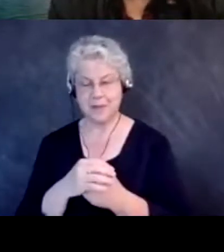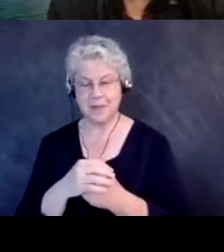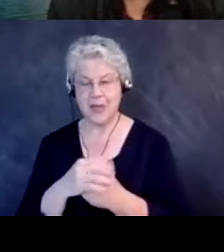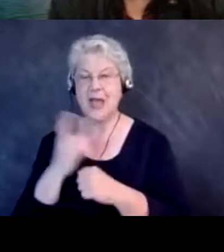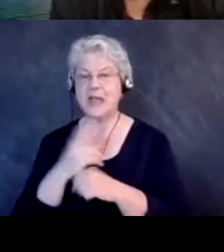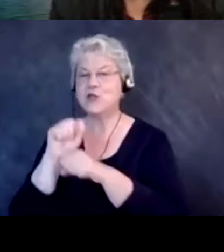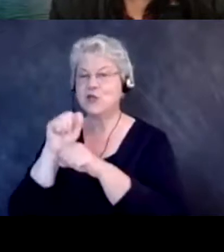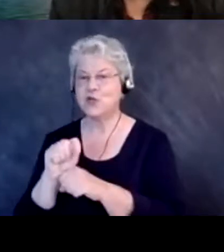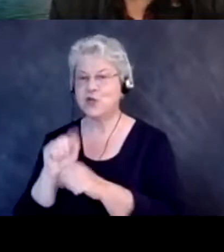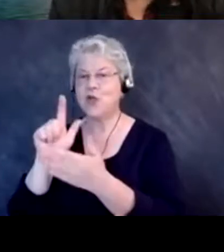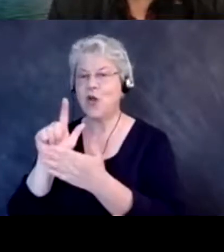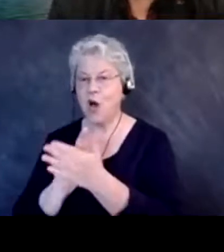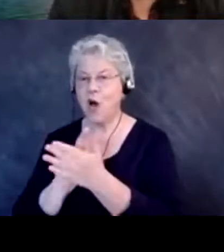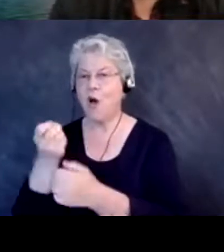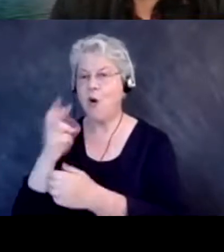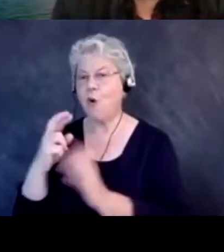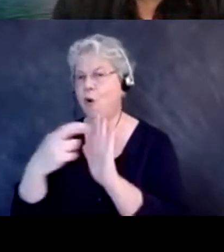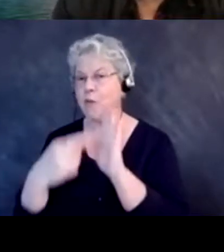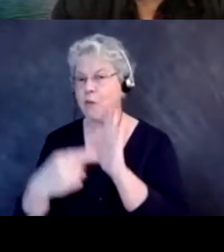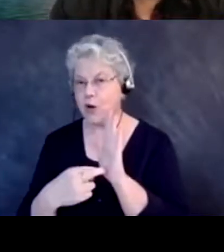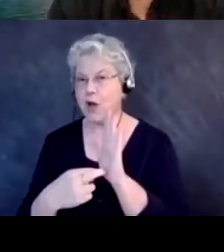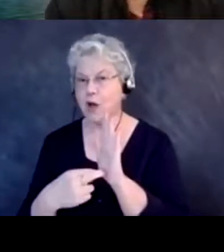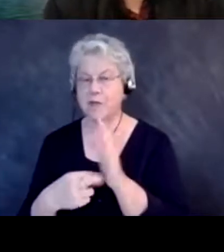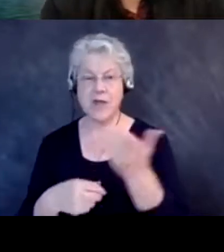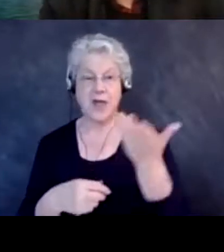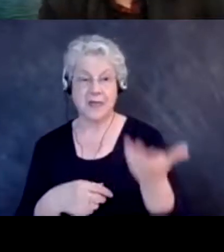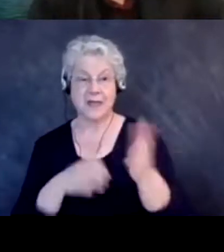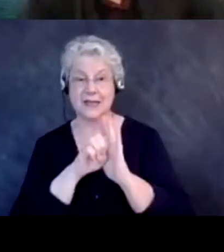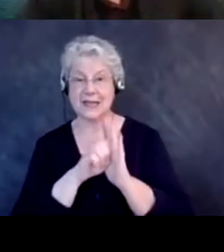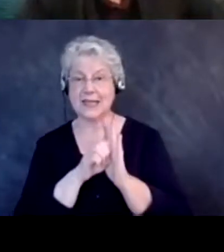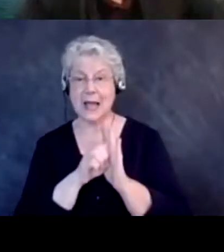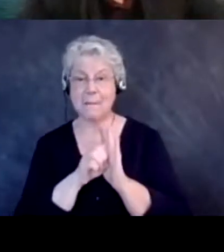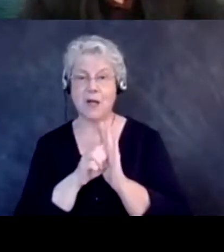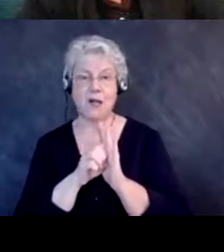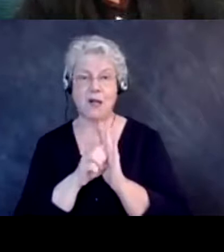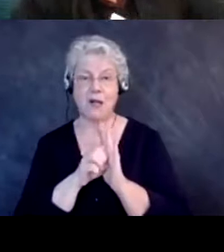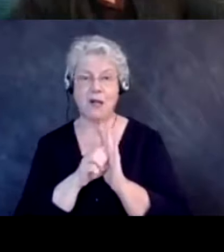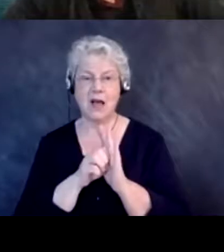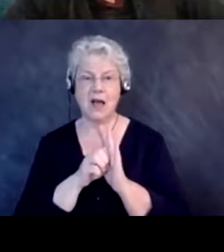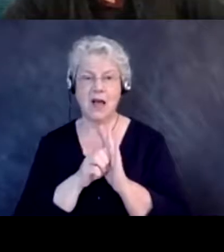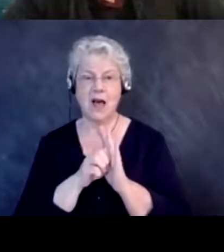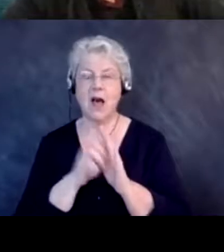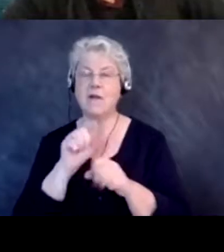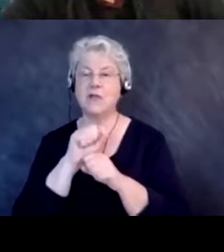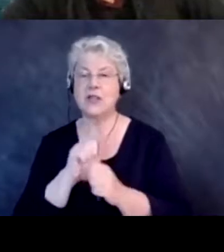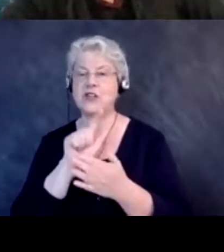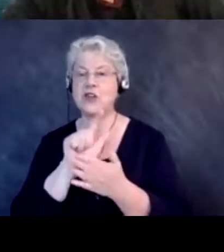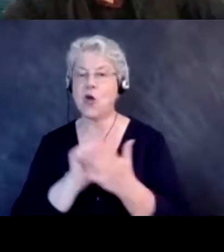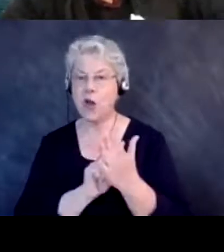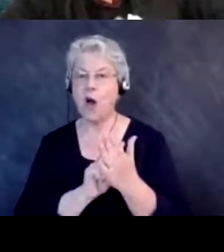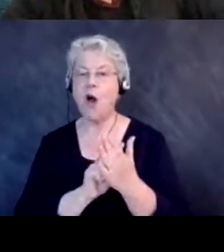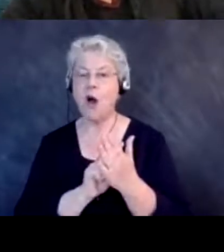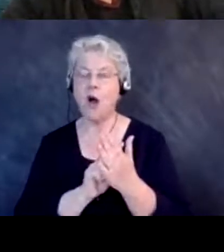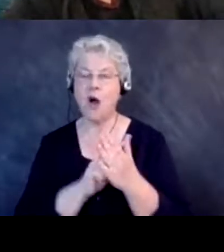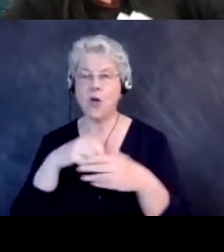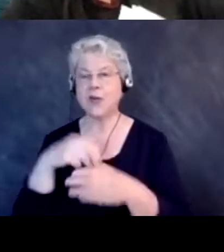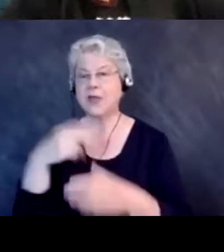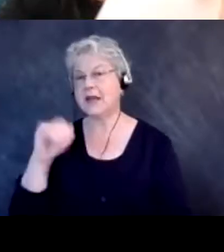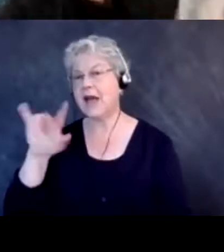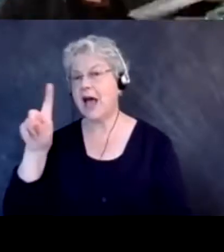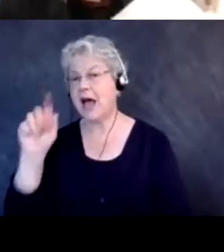laws or protocol. So, this is an example of some traditional laws within the Haida Nation. And this